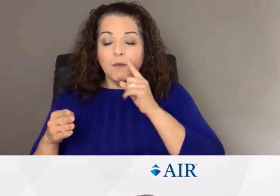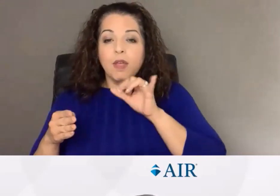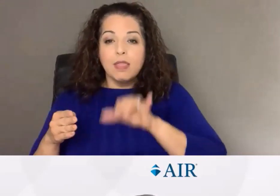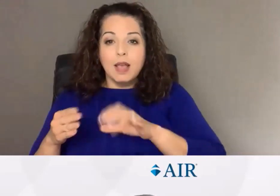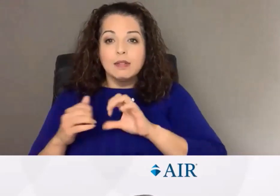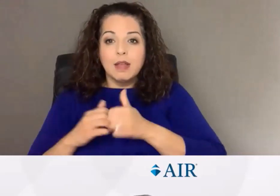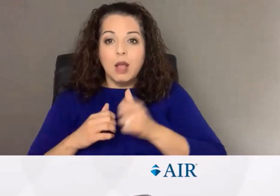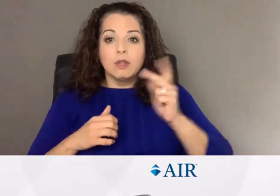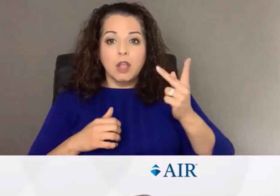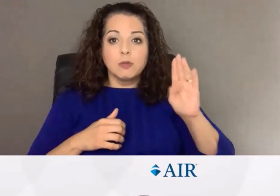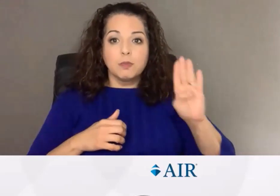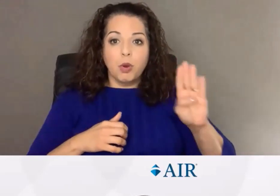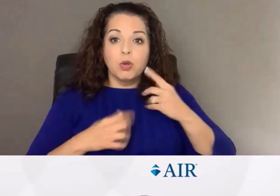were successful in the roles.